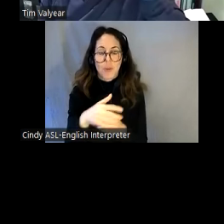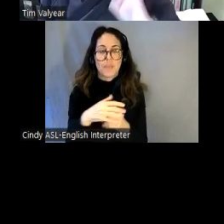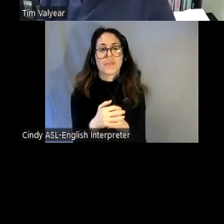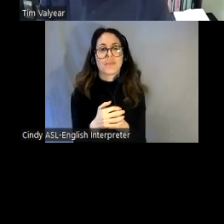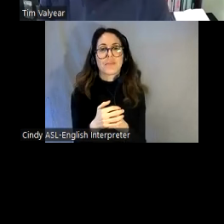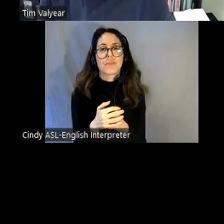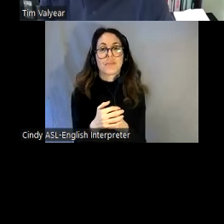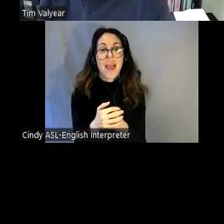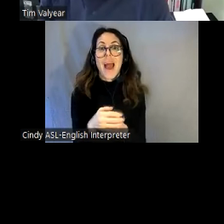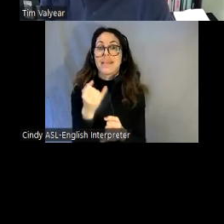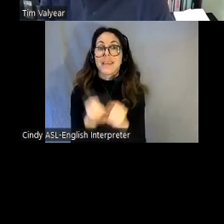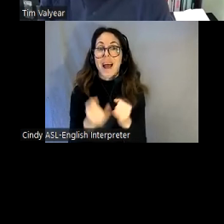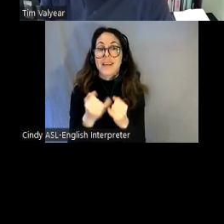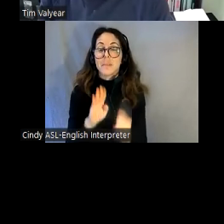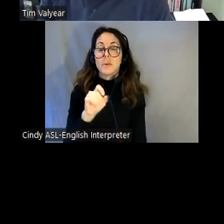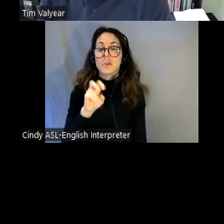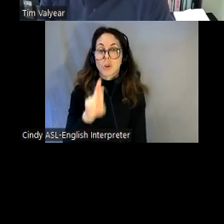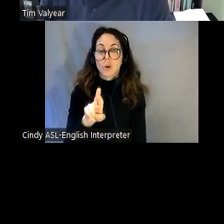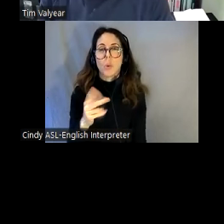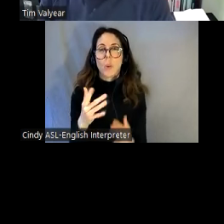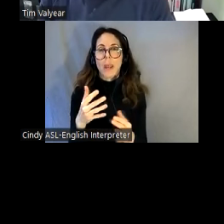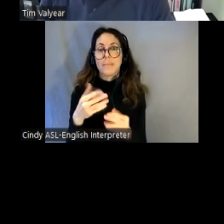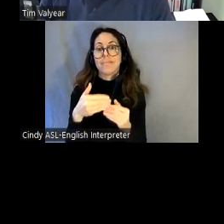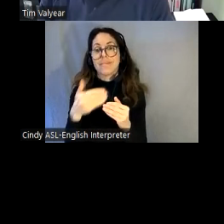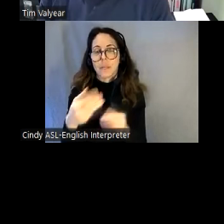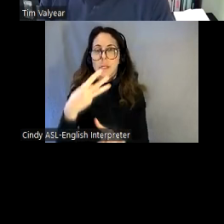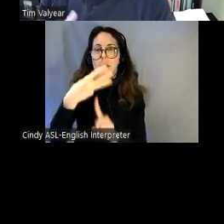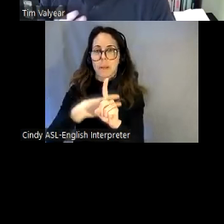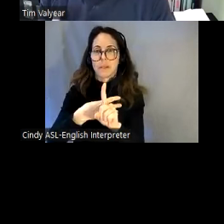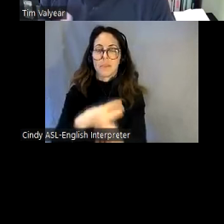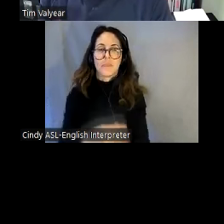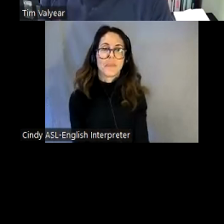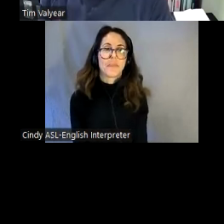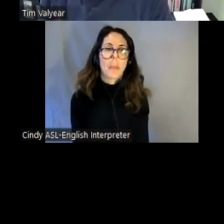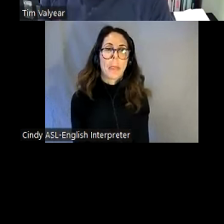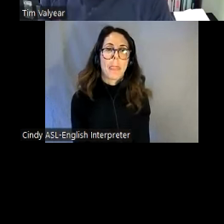And that you continue with those and get the second shot ATD weeks after the first dose and six months after for the booster.